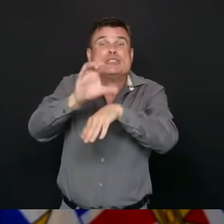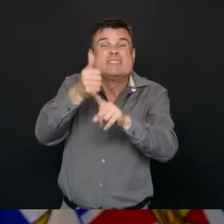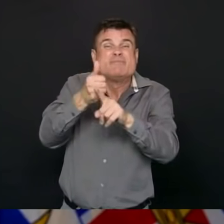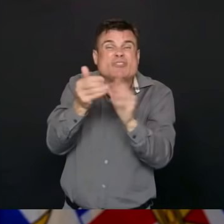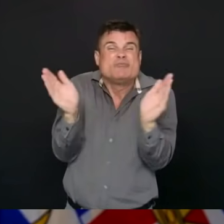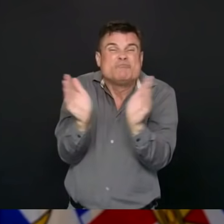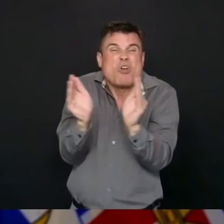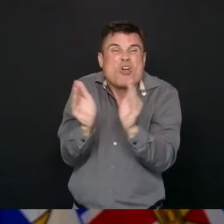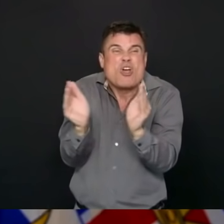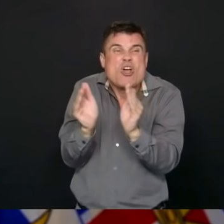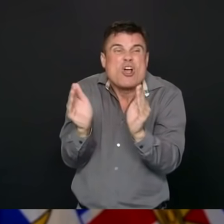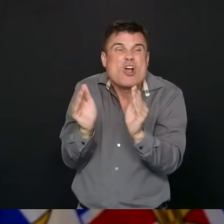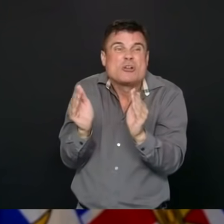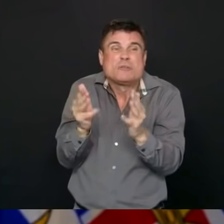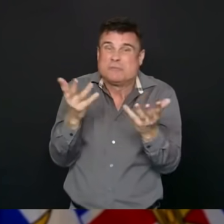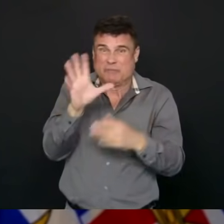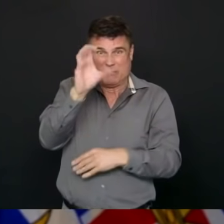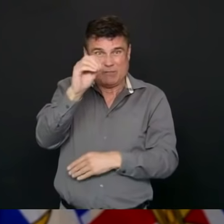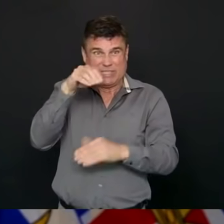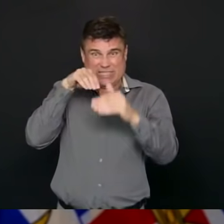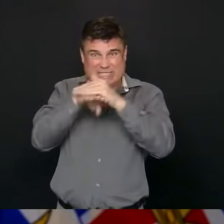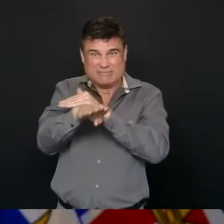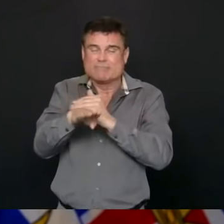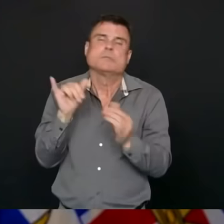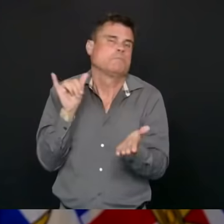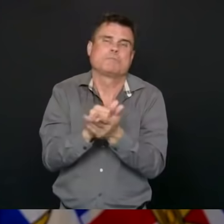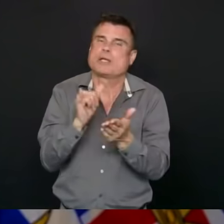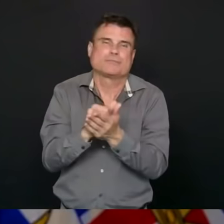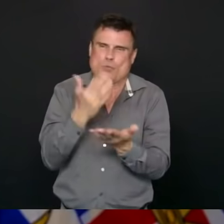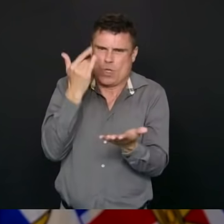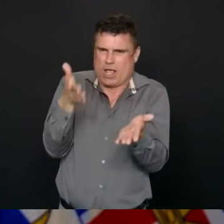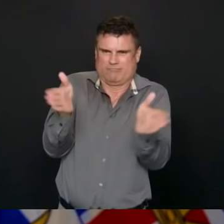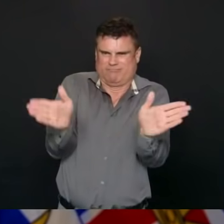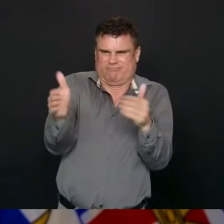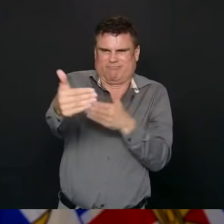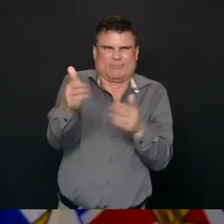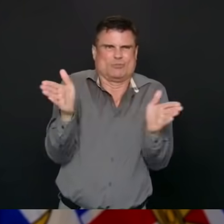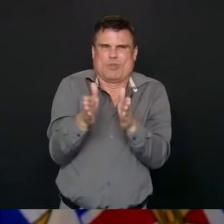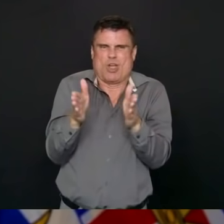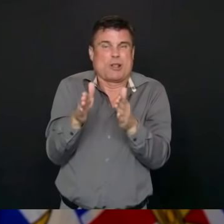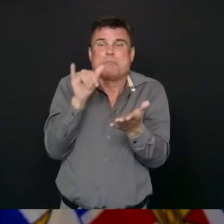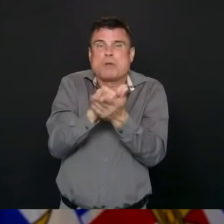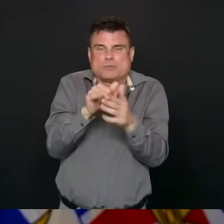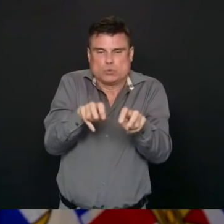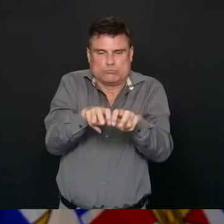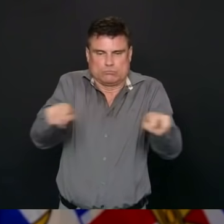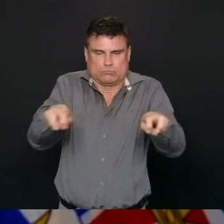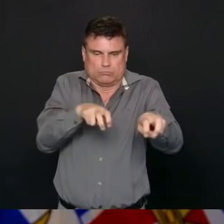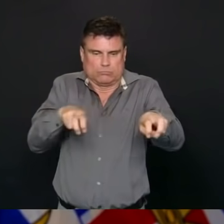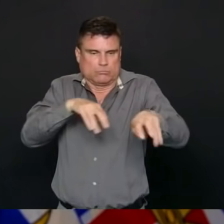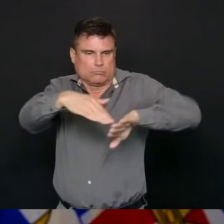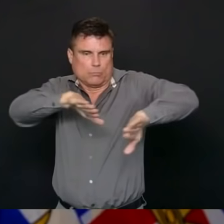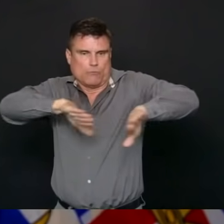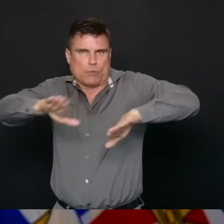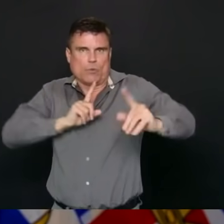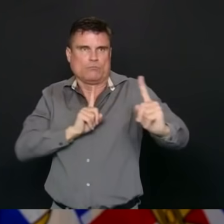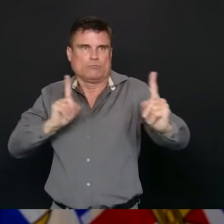, 50 may be too many. For funerals, for example, we have seen small